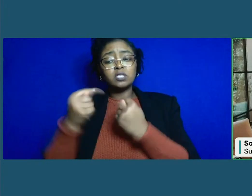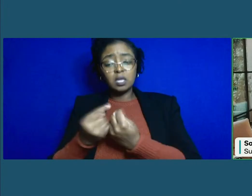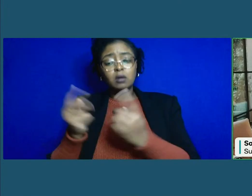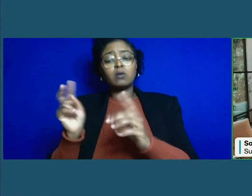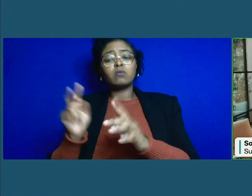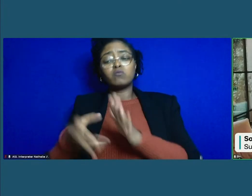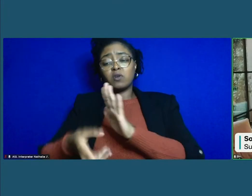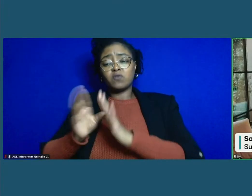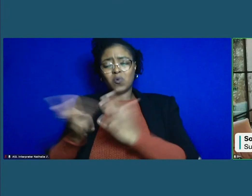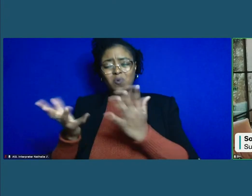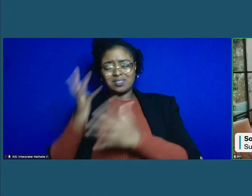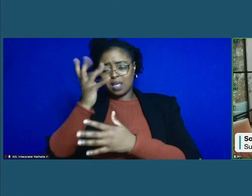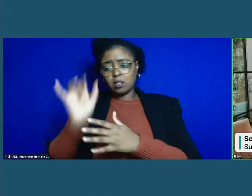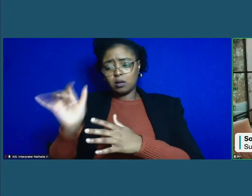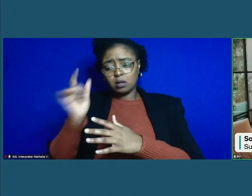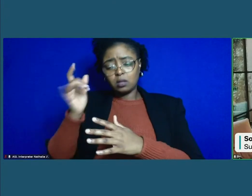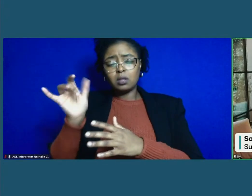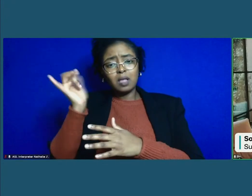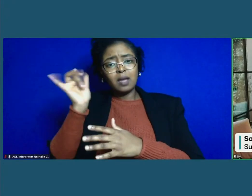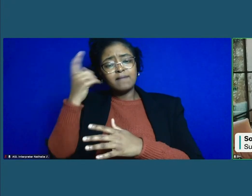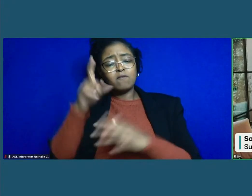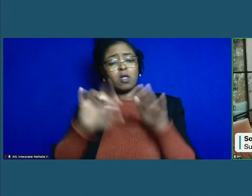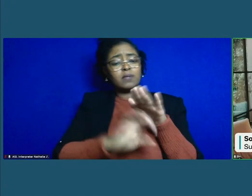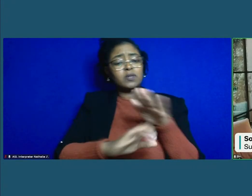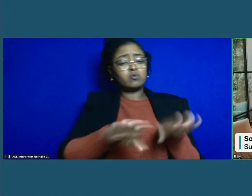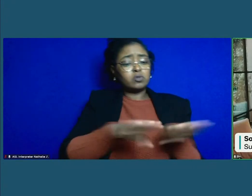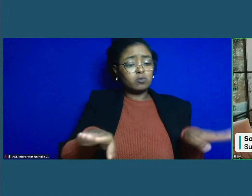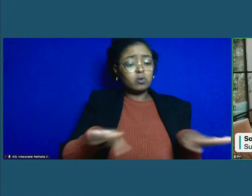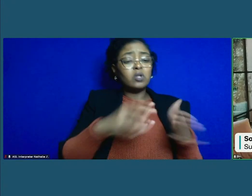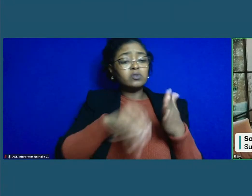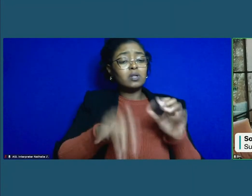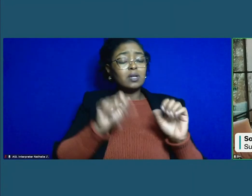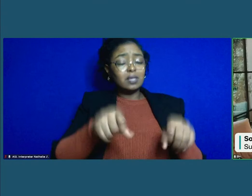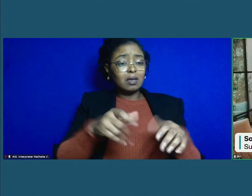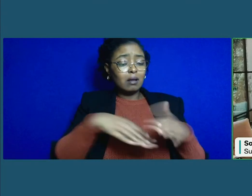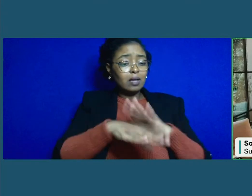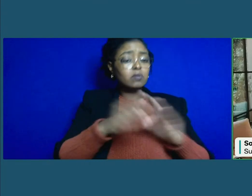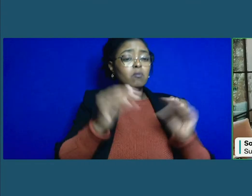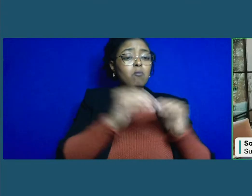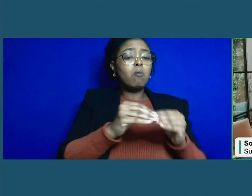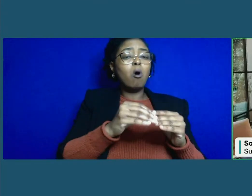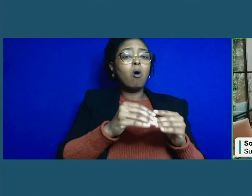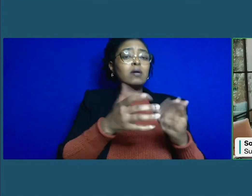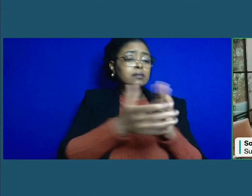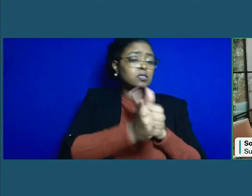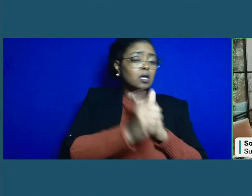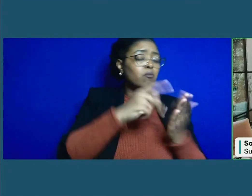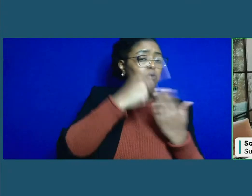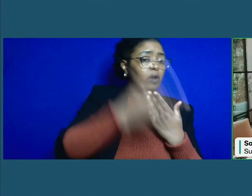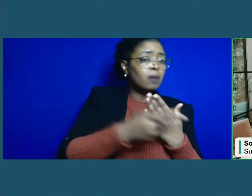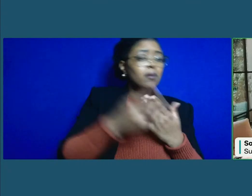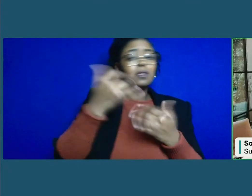our action plan as a team to look at. What does that look like at the elementary level so